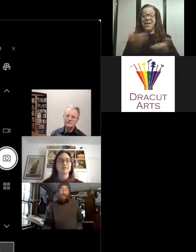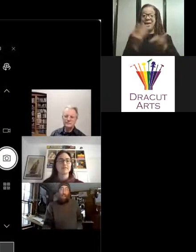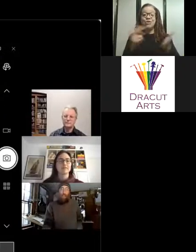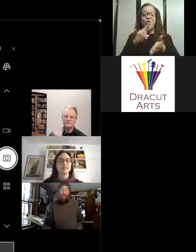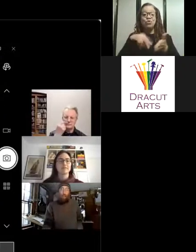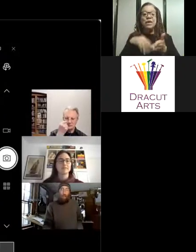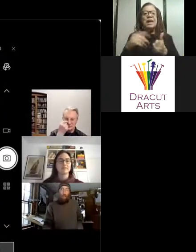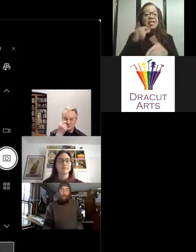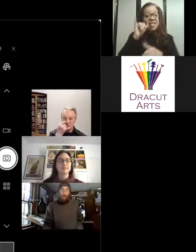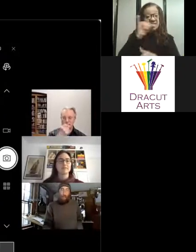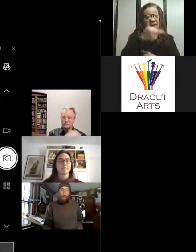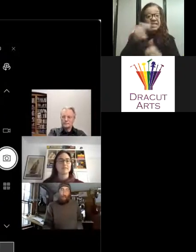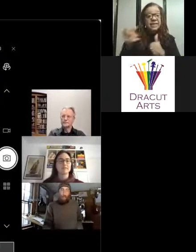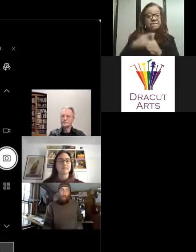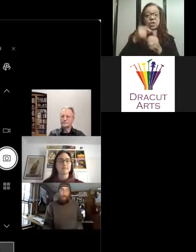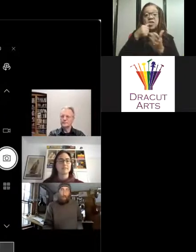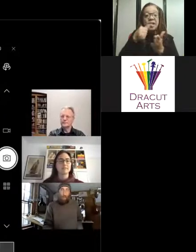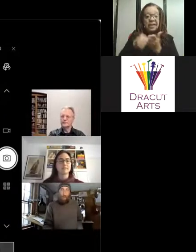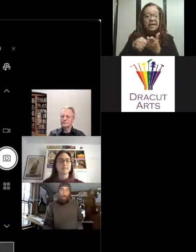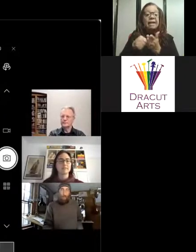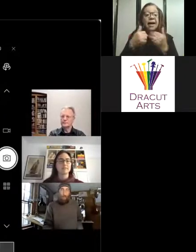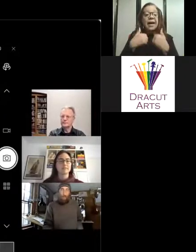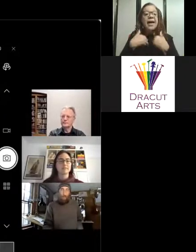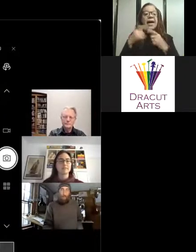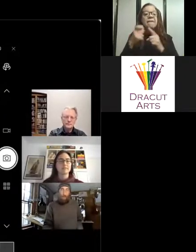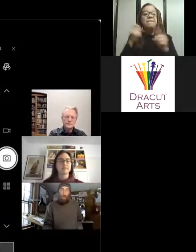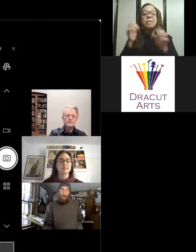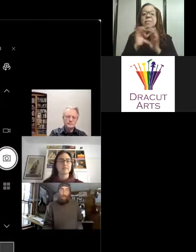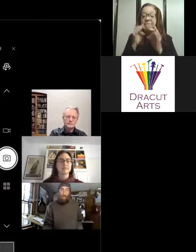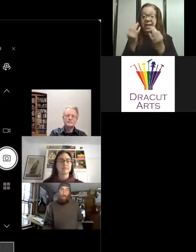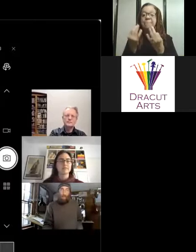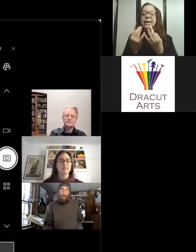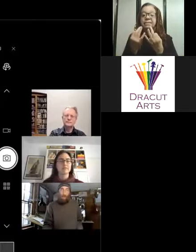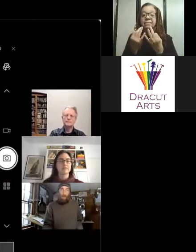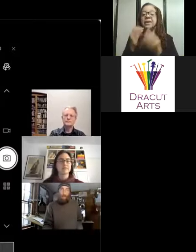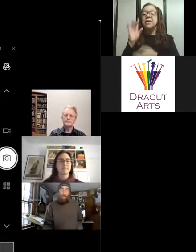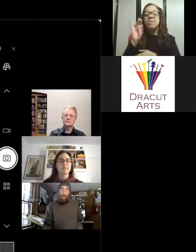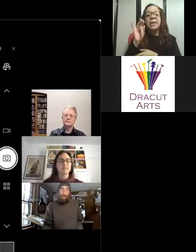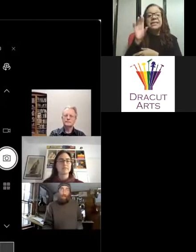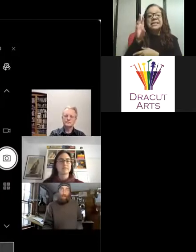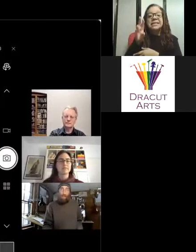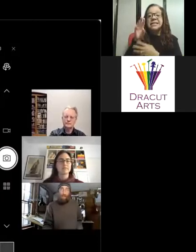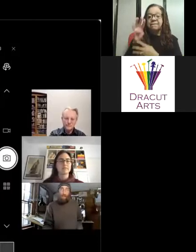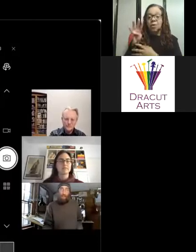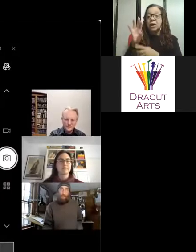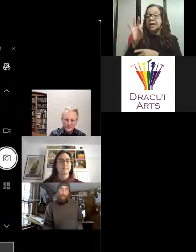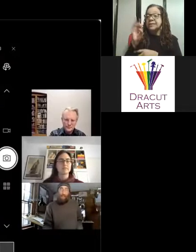I have from the family, um transcribed of course, for 1864. And it's February 2nd. And